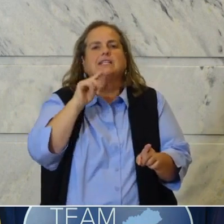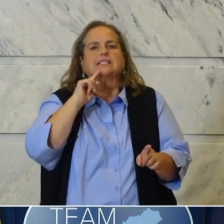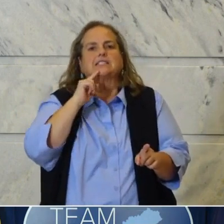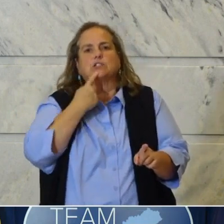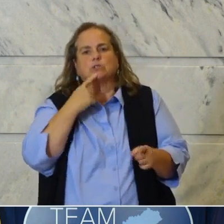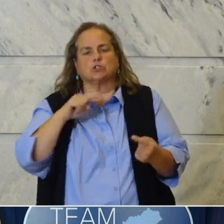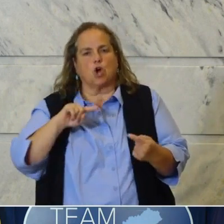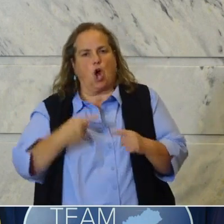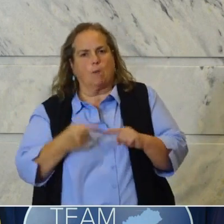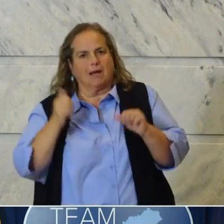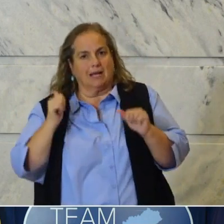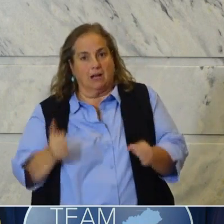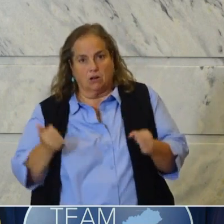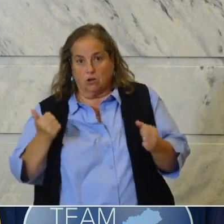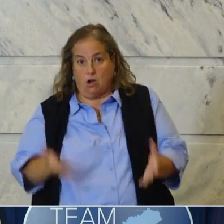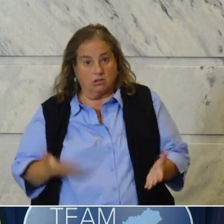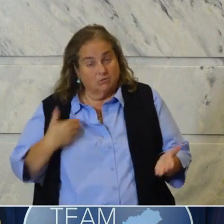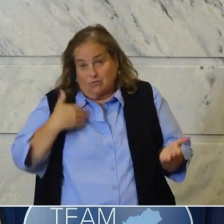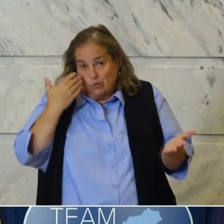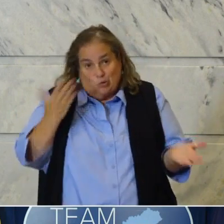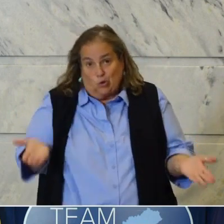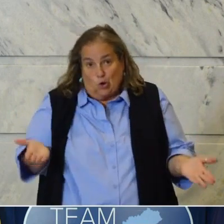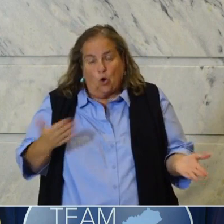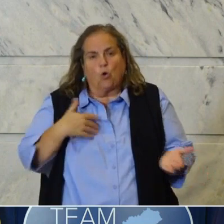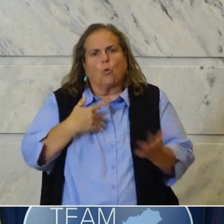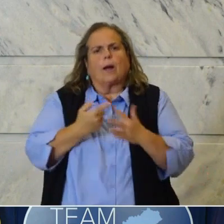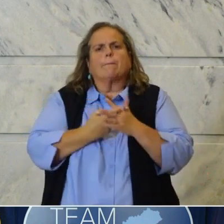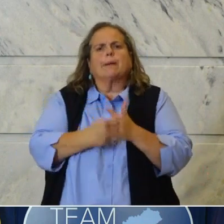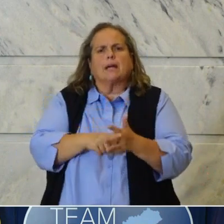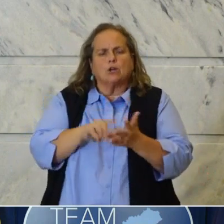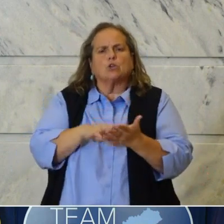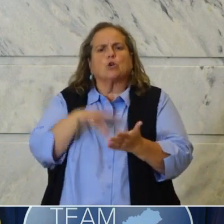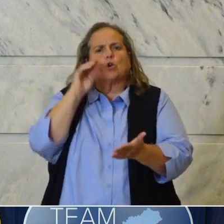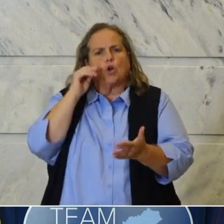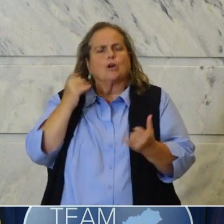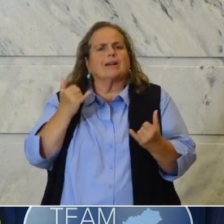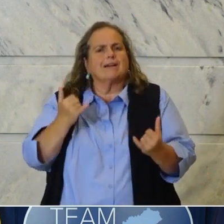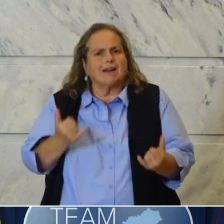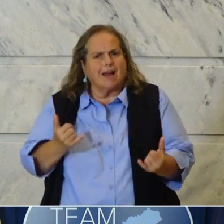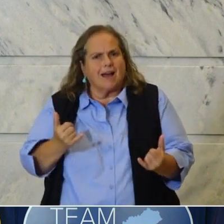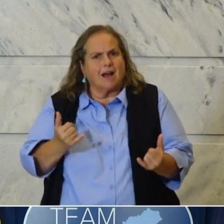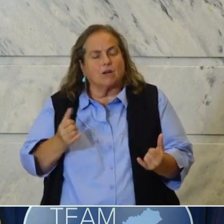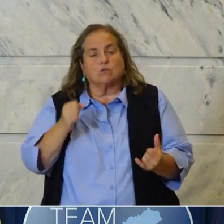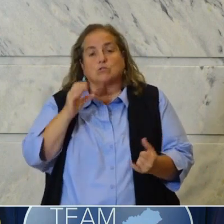disease causes were beginning toe learn more so a sports cardiologists at the